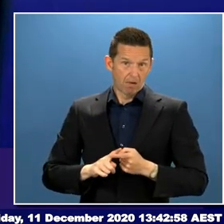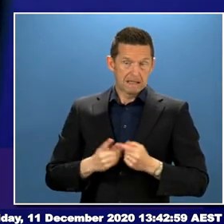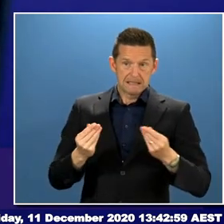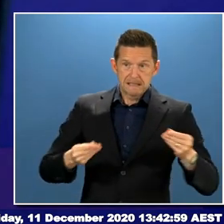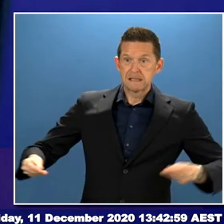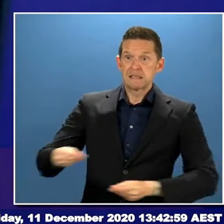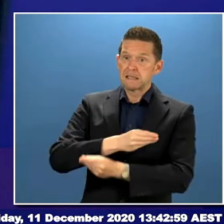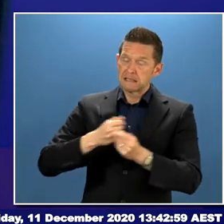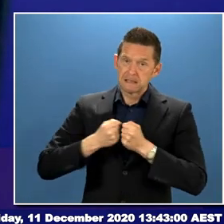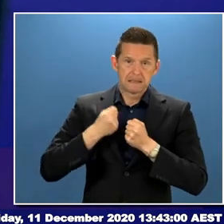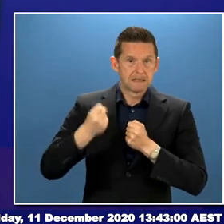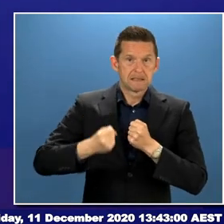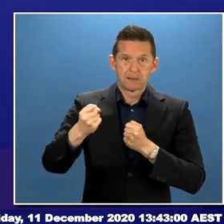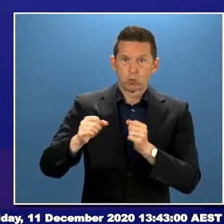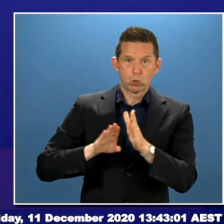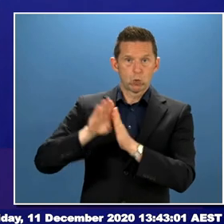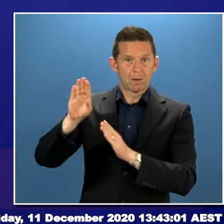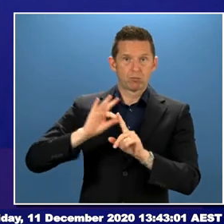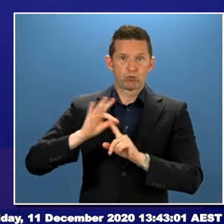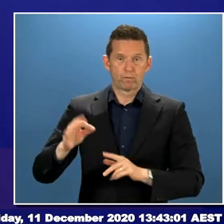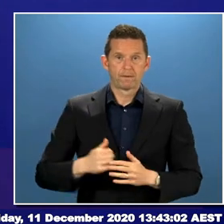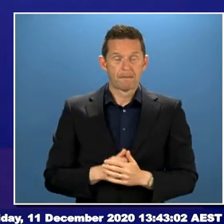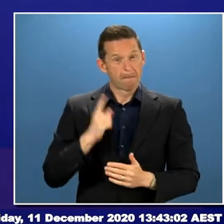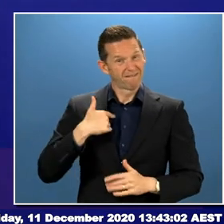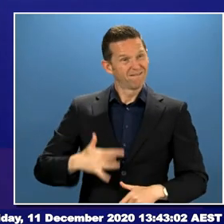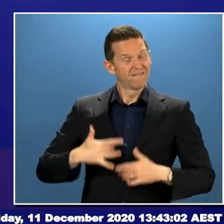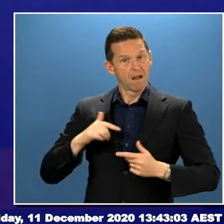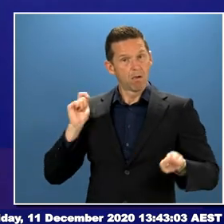The adjustments that are likely to occur, such as greater opportunities to